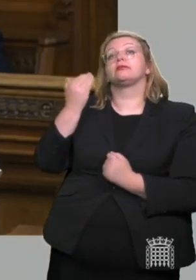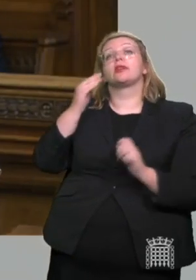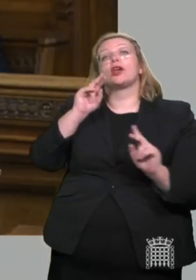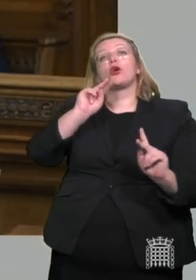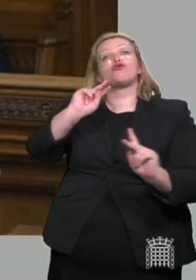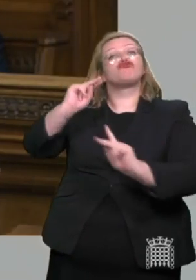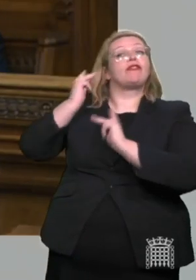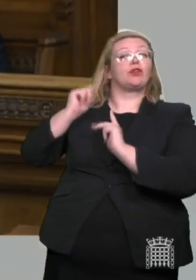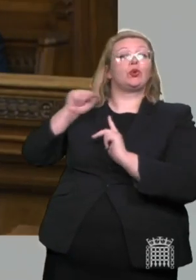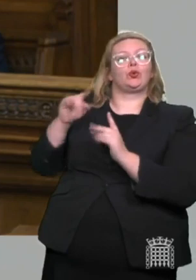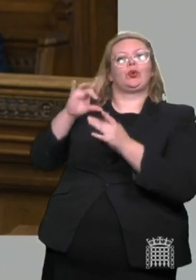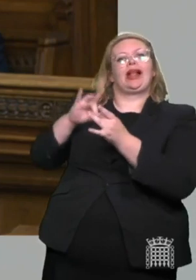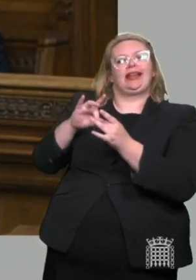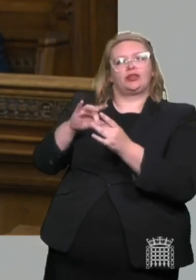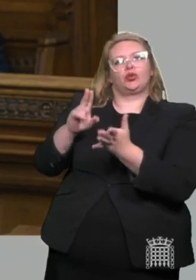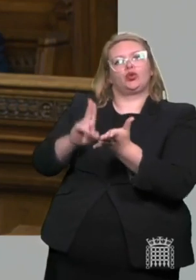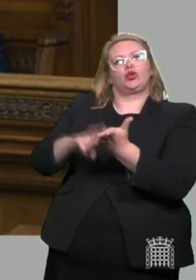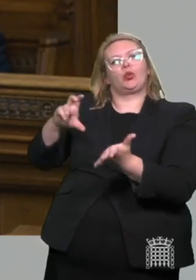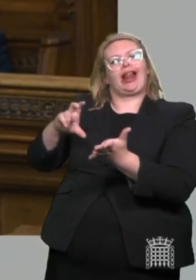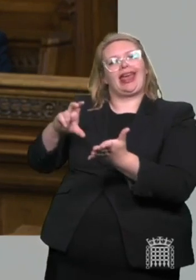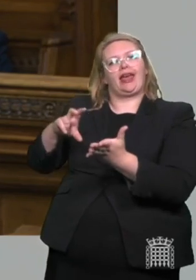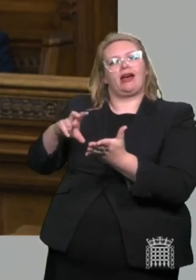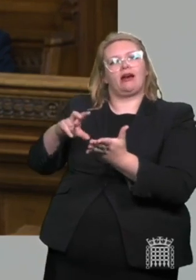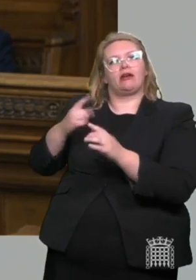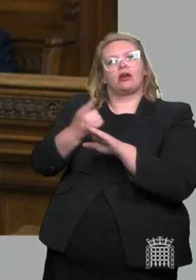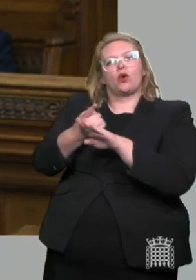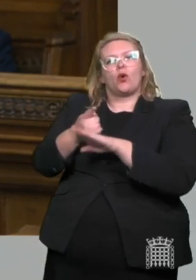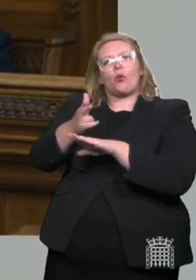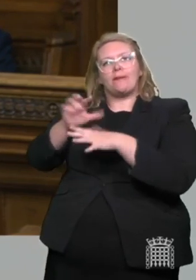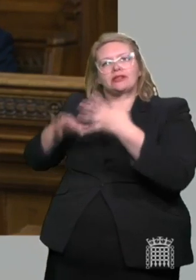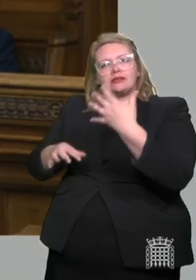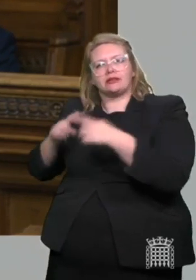play in our future nuclear capability. I want to pay tribute to the establishment, particularly